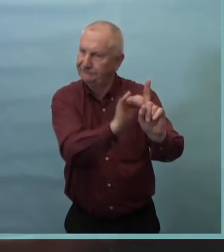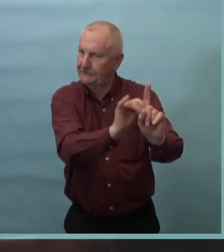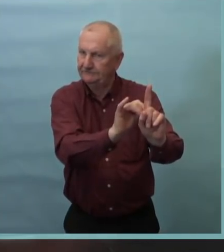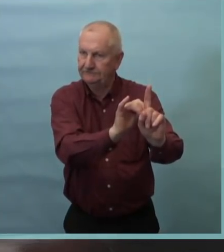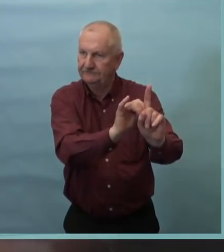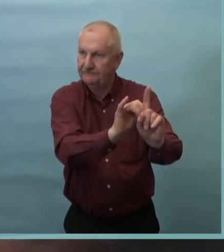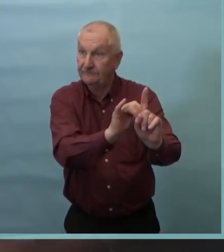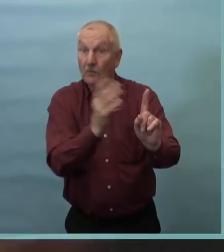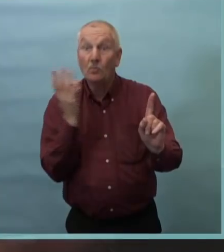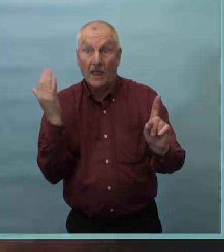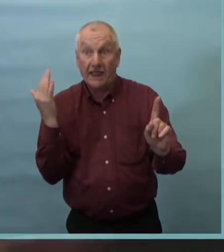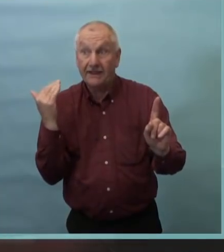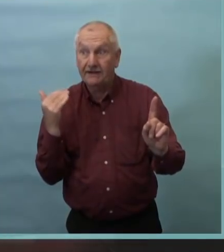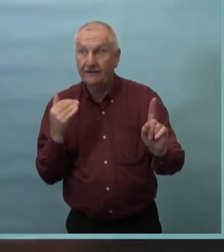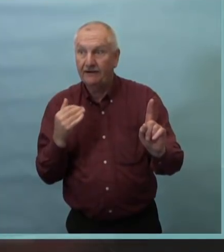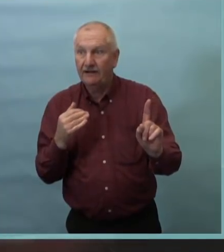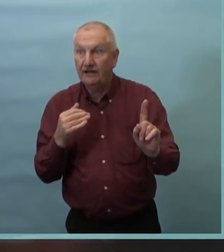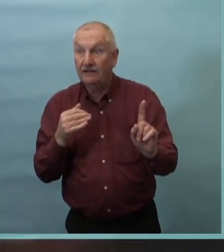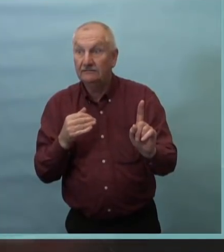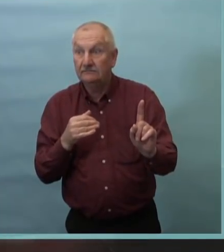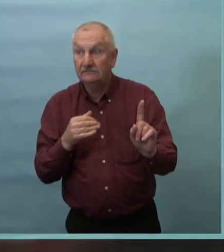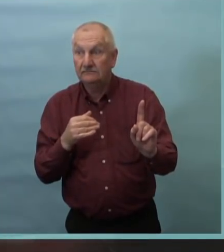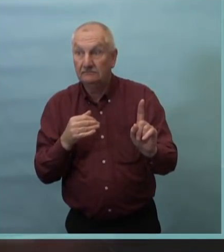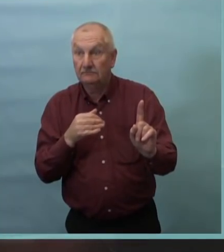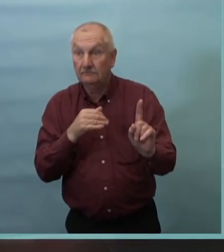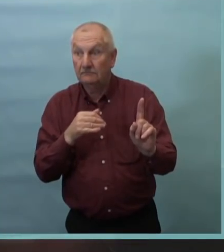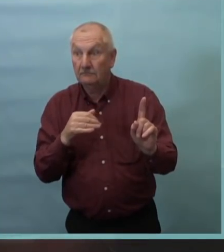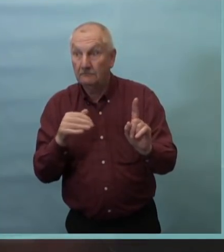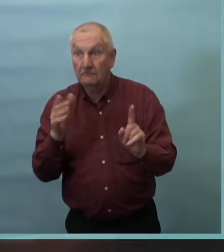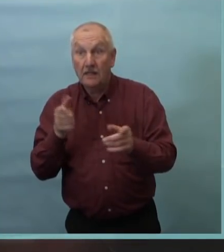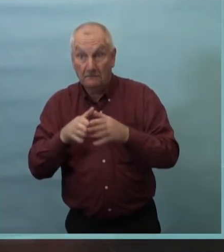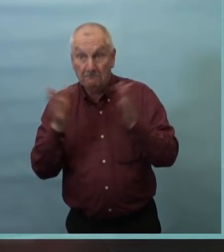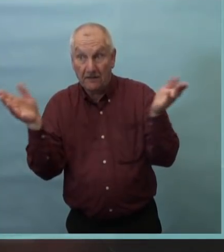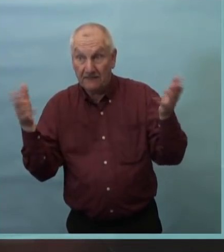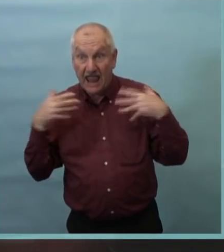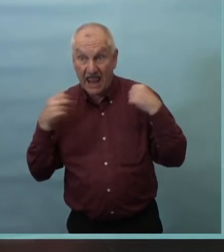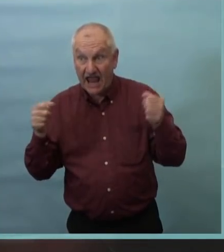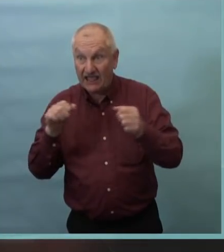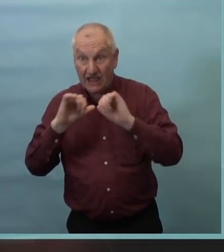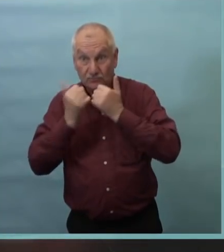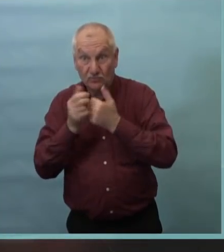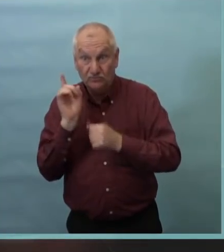have come out through the public health agency of Canada they have infection